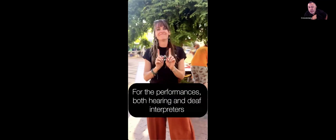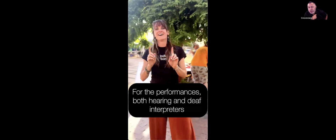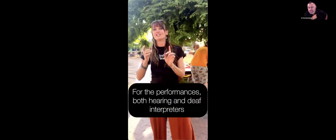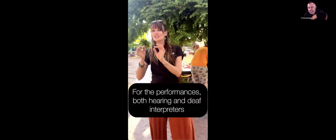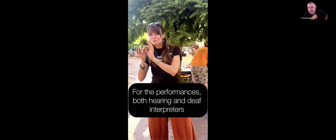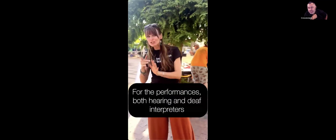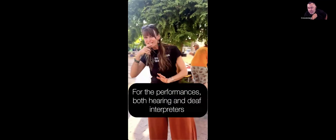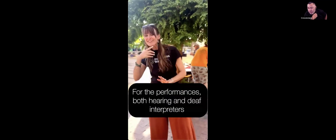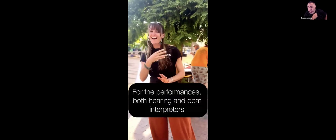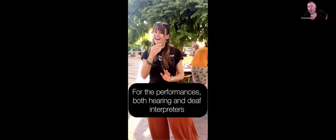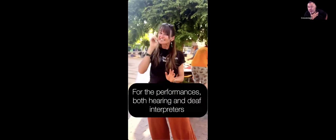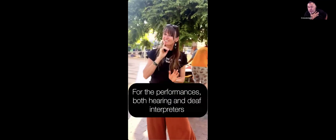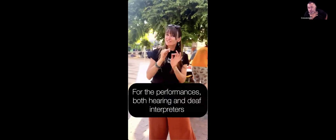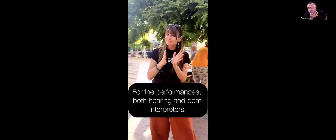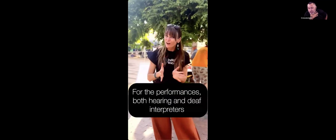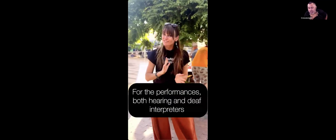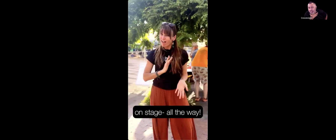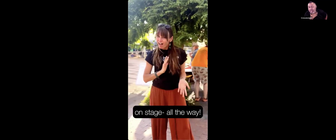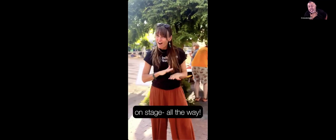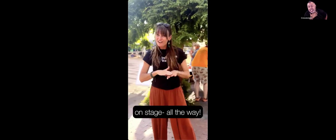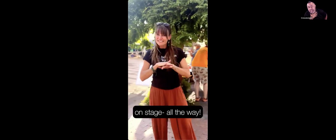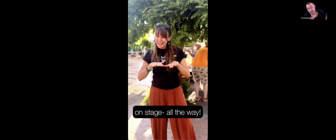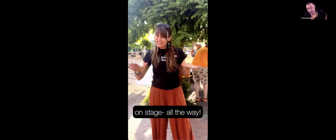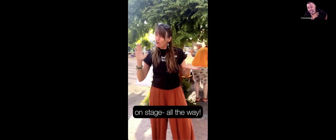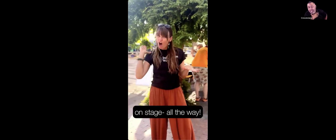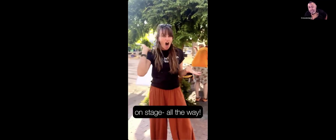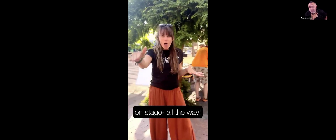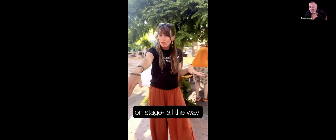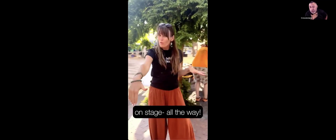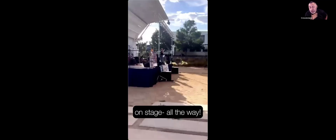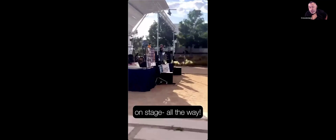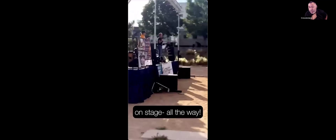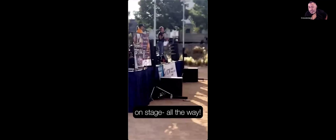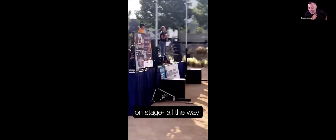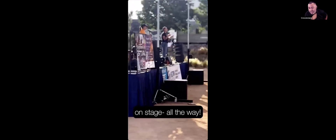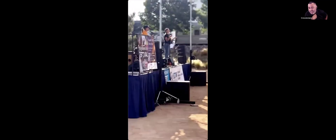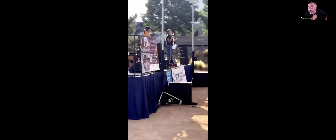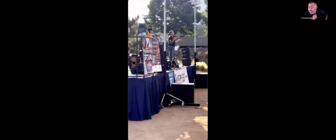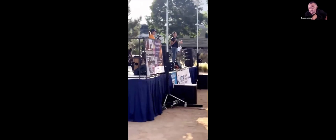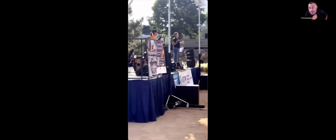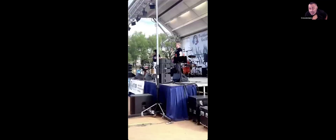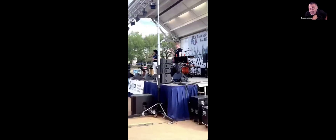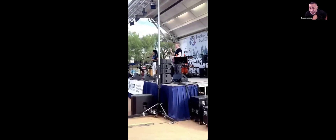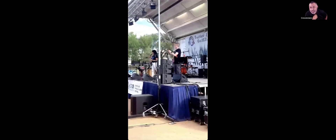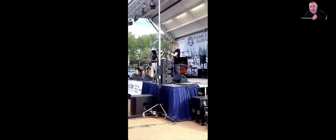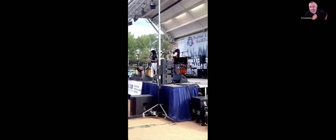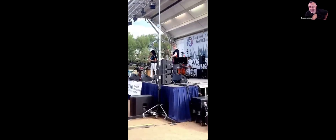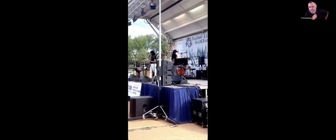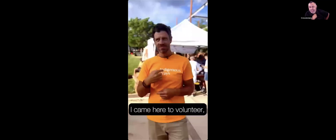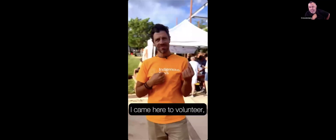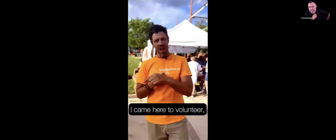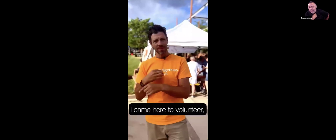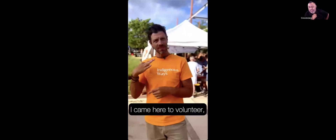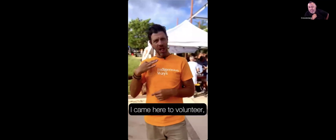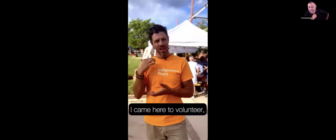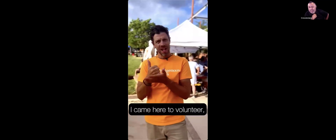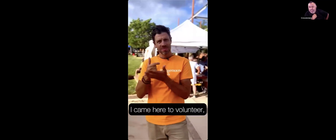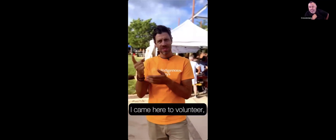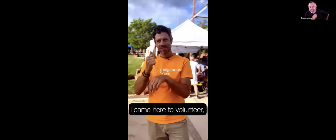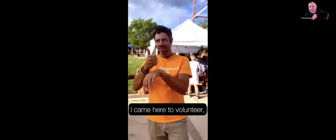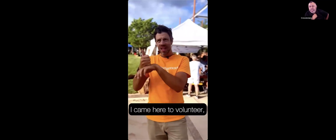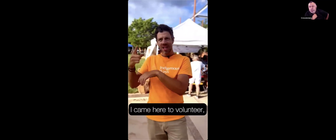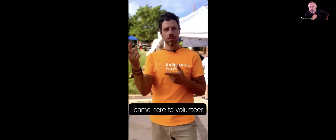The performances. Interpreted and they have hearing and deaf interpreters on the stage the entire time.